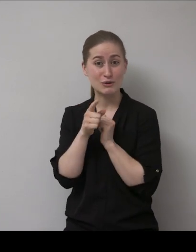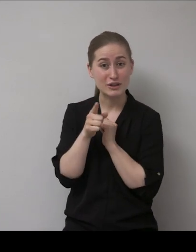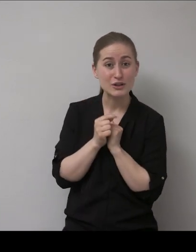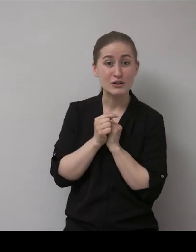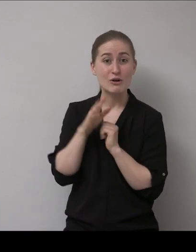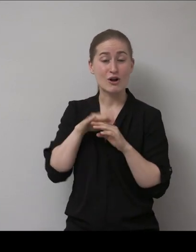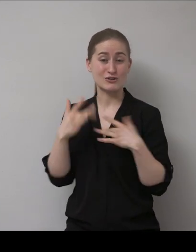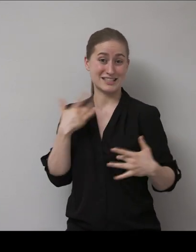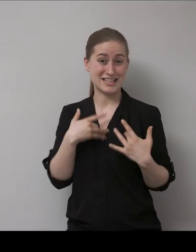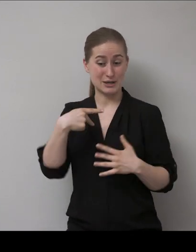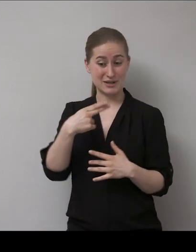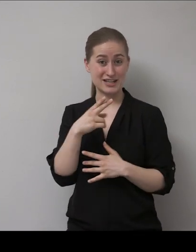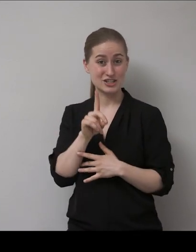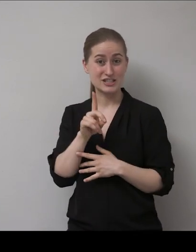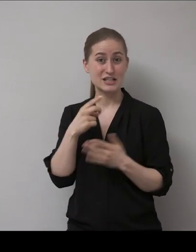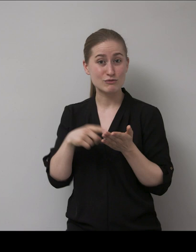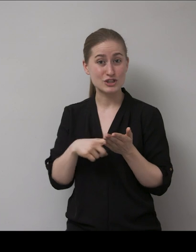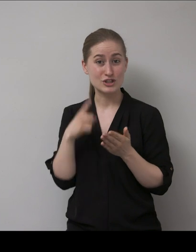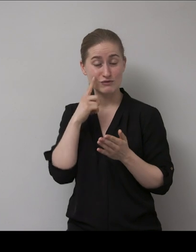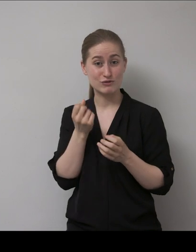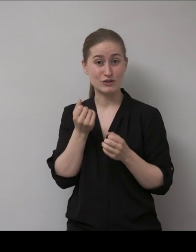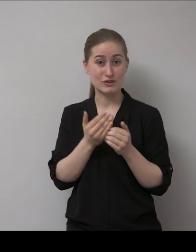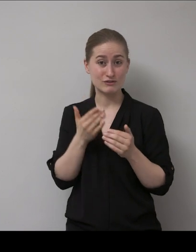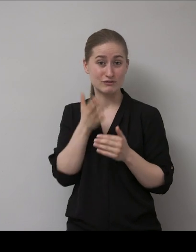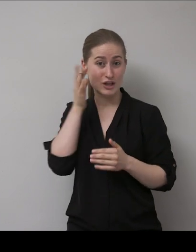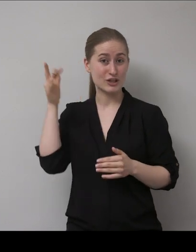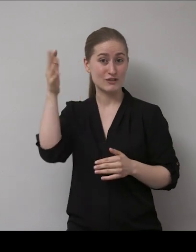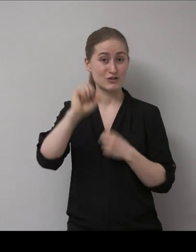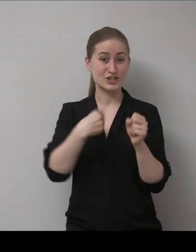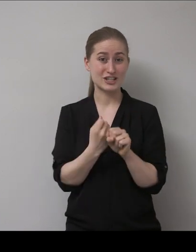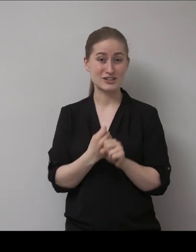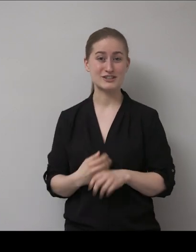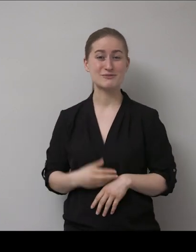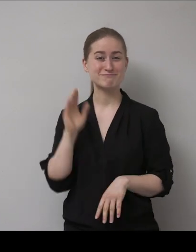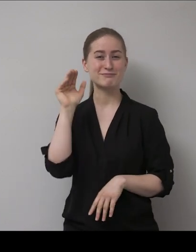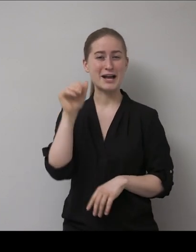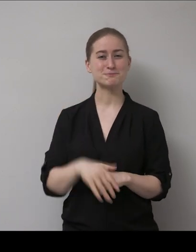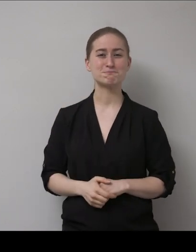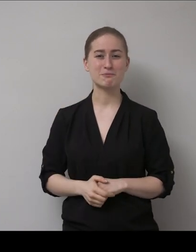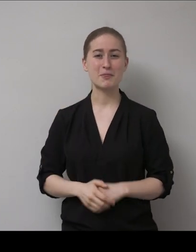on your exciting PhD research in the coming years. Bye, all. Congratulations, graduates!